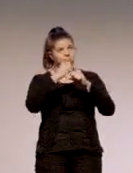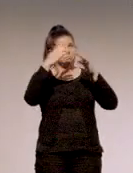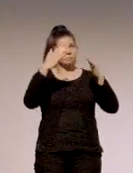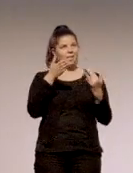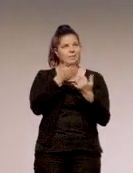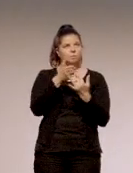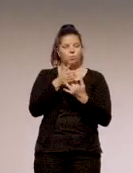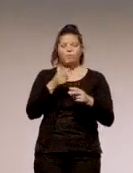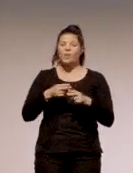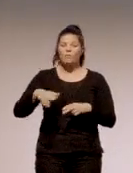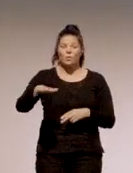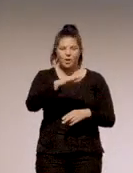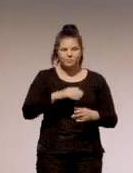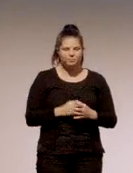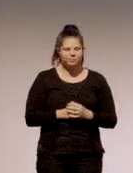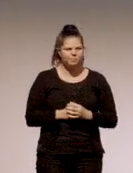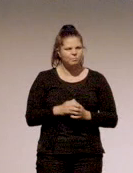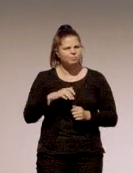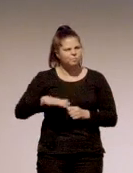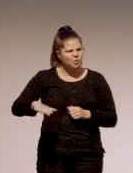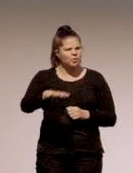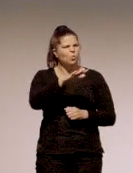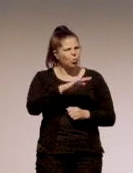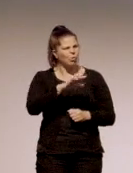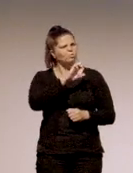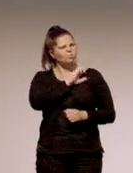Everyone has a role to play in creating accessible online solutions and